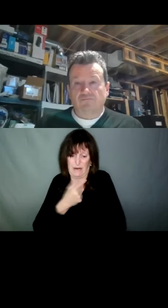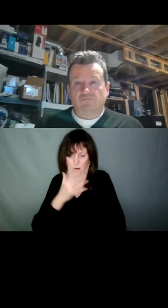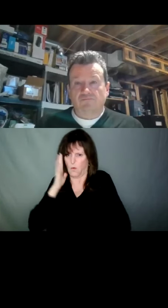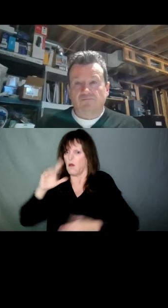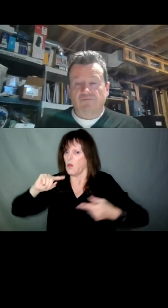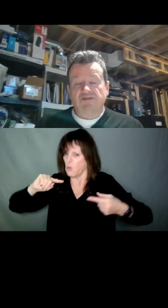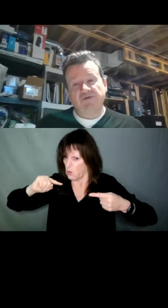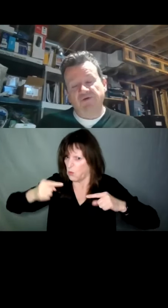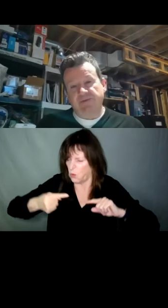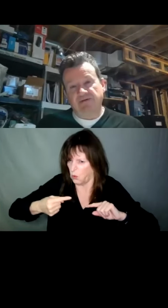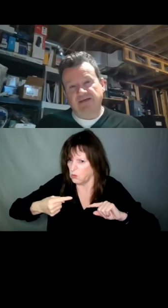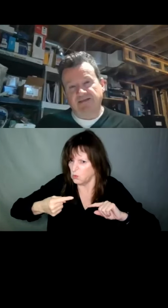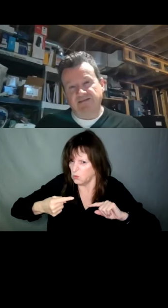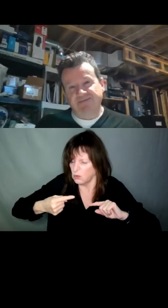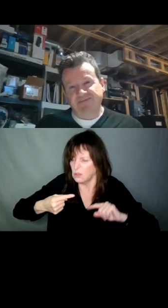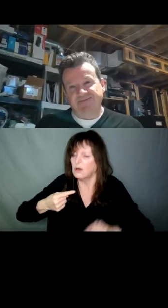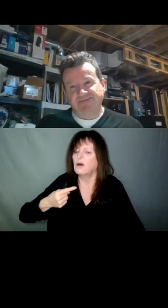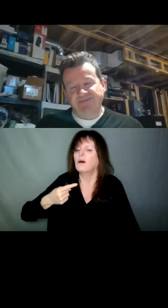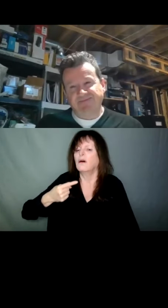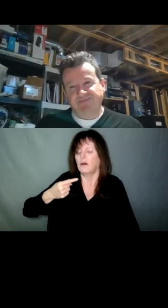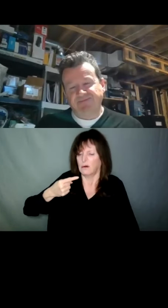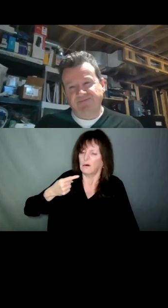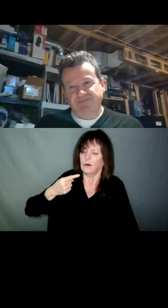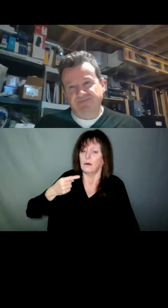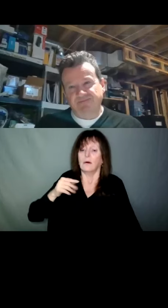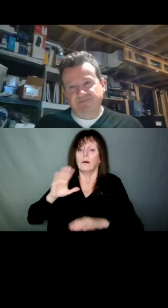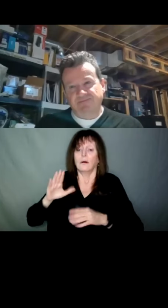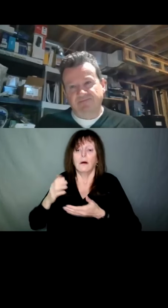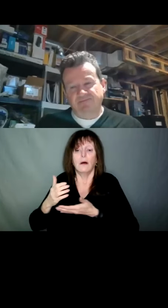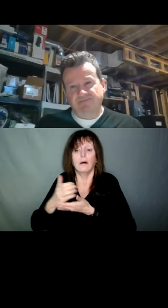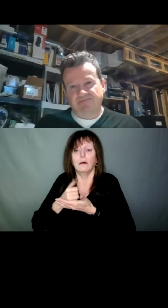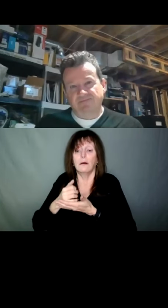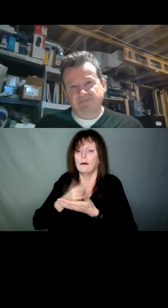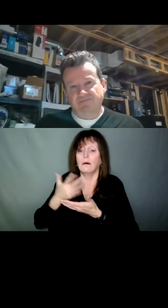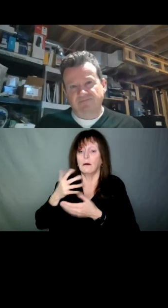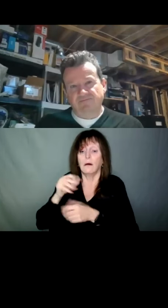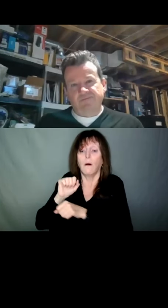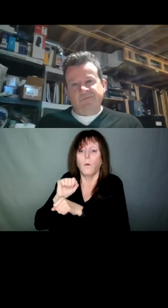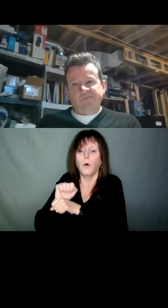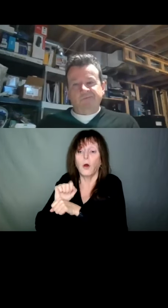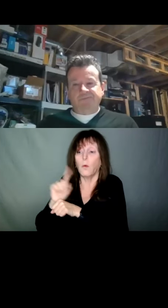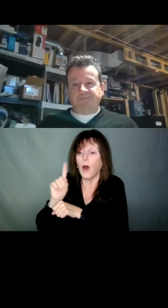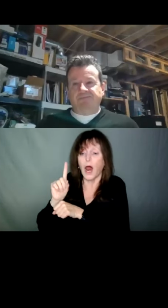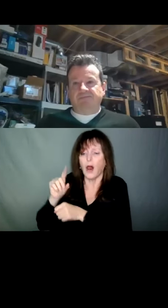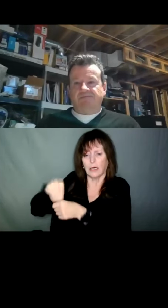manufacturing . » SPEAKER: John, just a moment to allow for the interpreters to catch up for